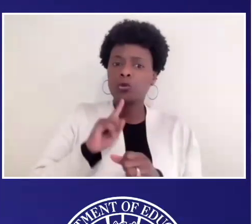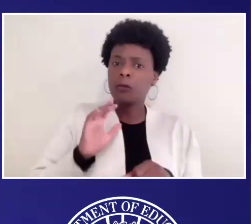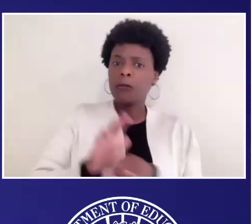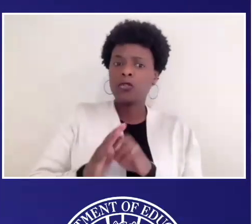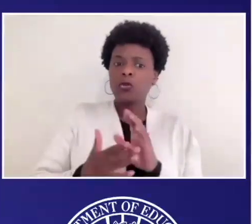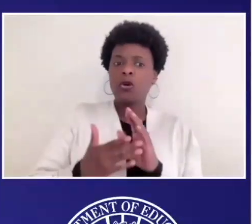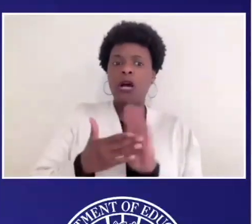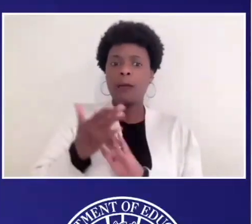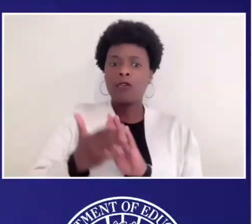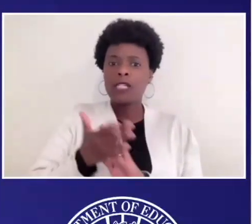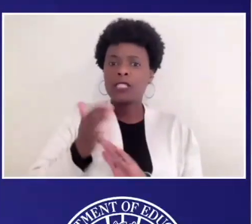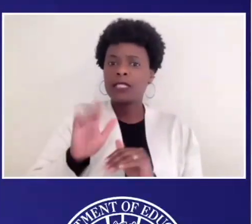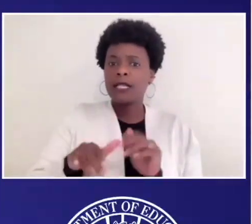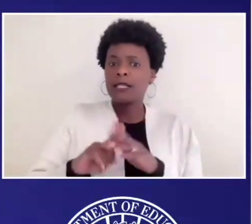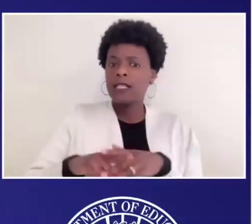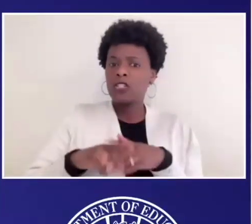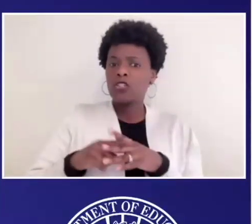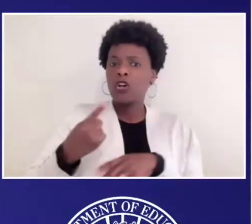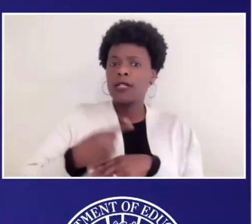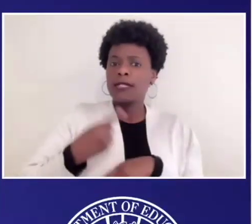of the regulation, or what's your timeline for that?